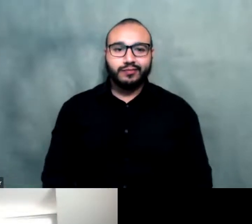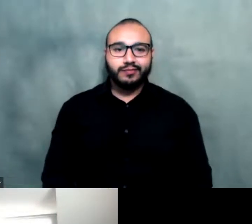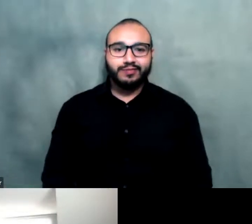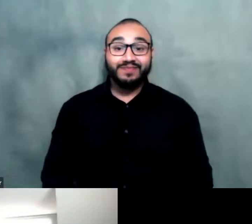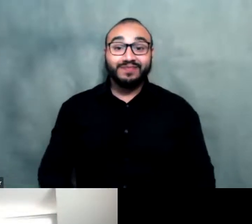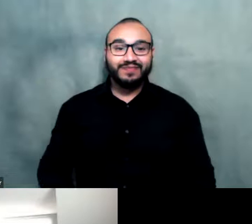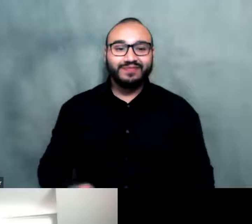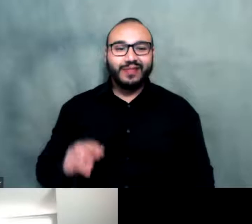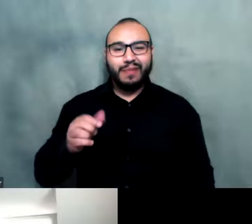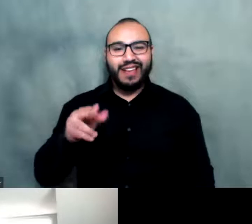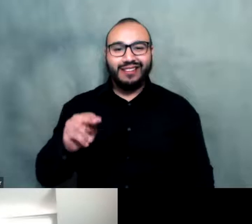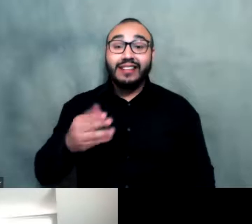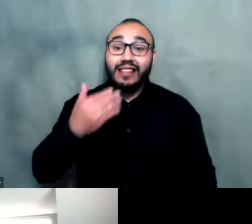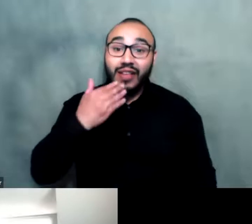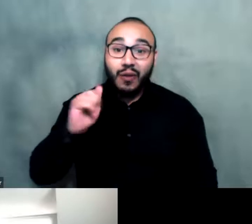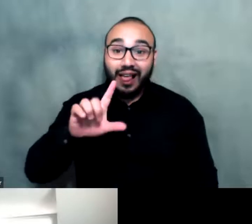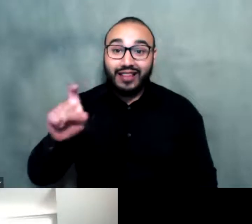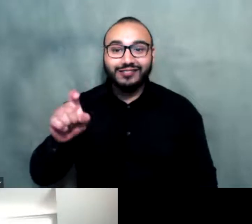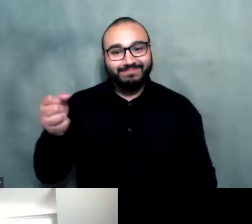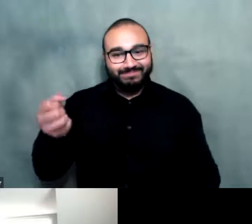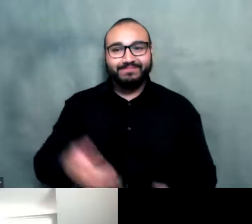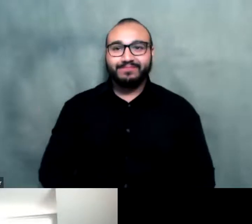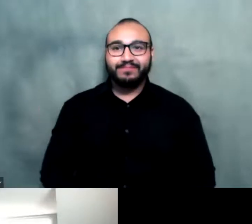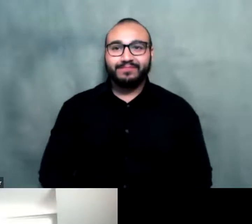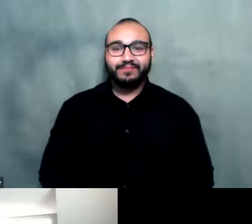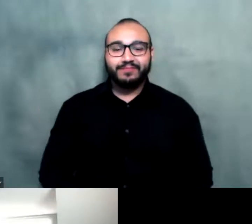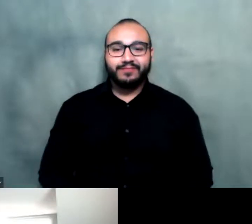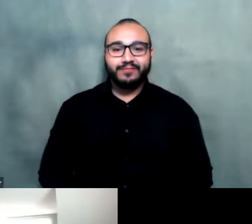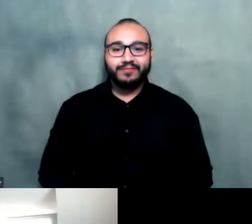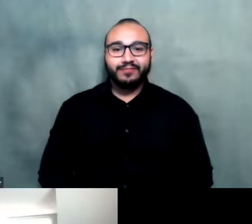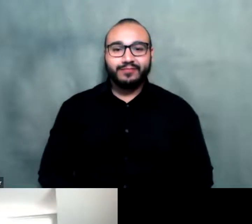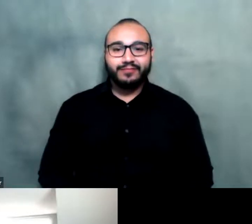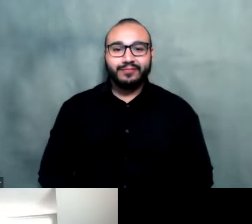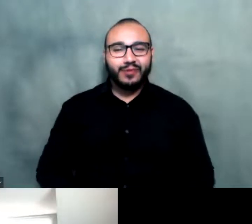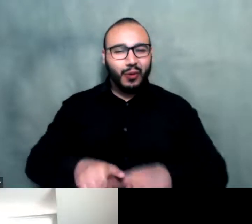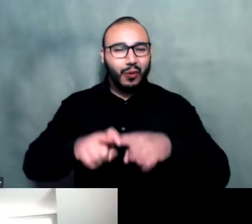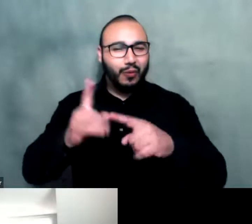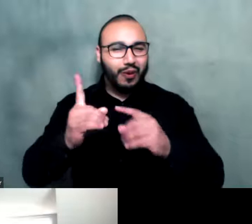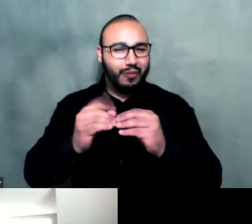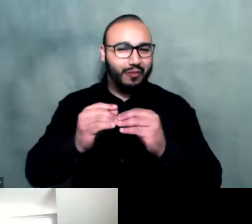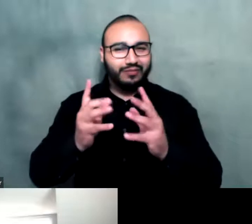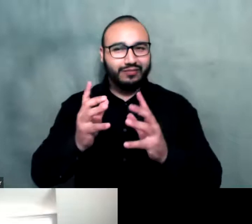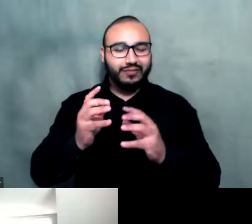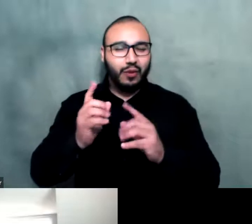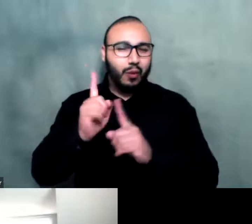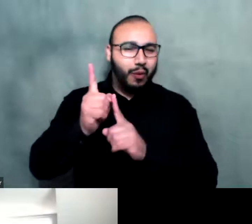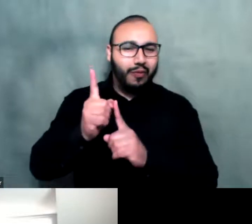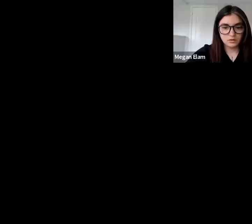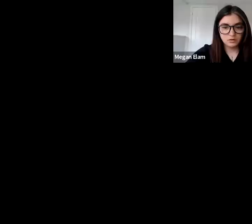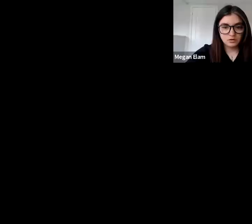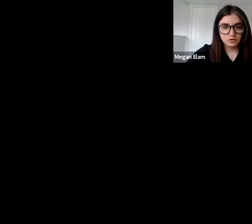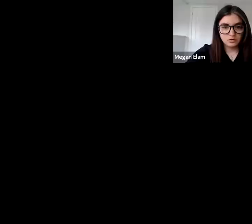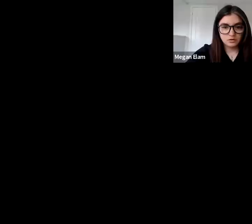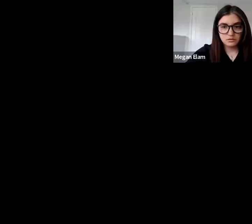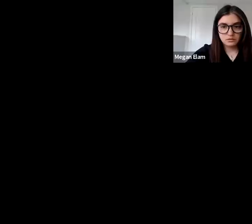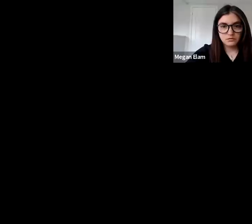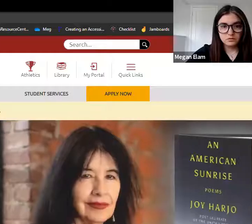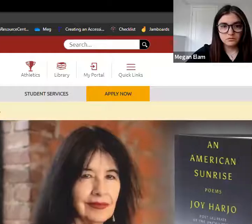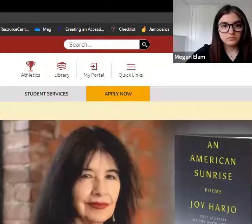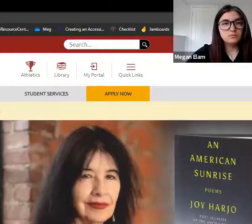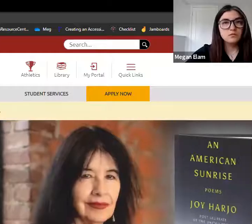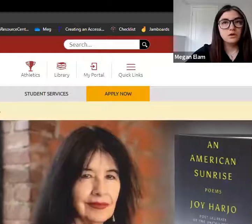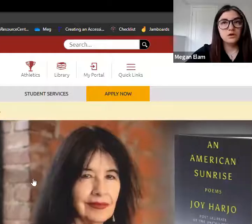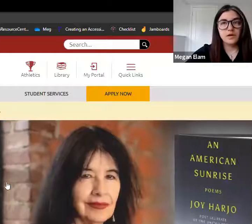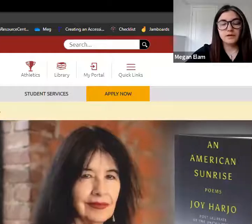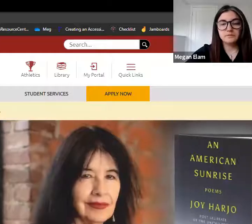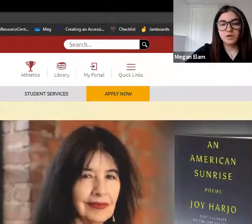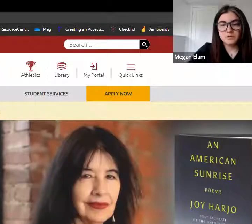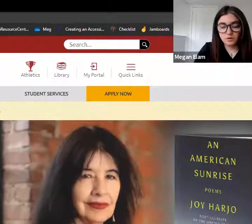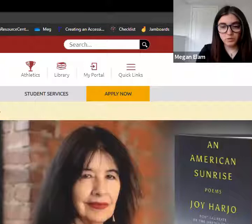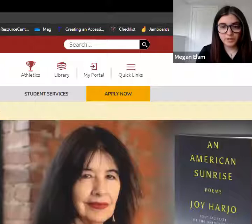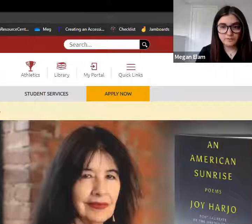Give me one moment here, I'm just gonna take over screen sharing. Okay, so what we have